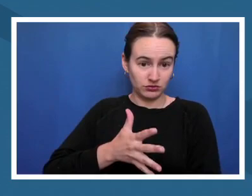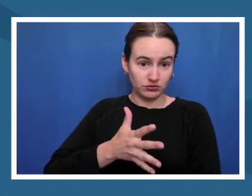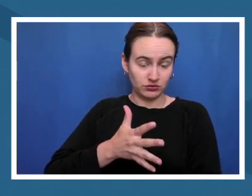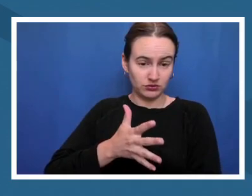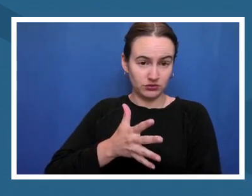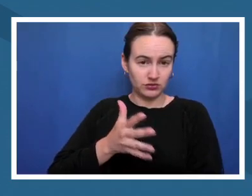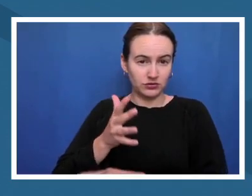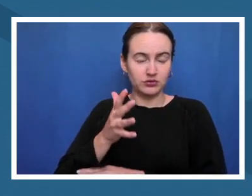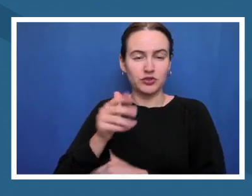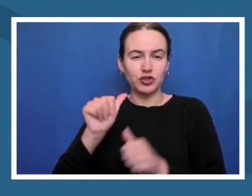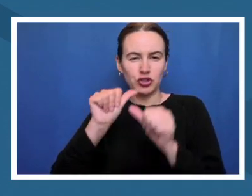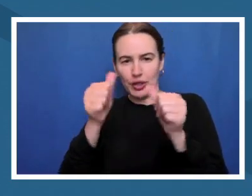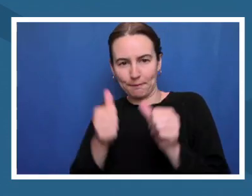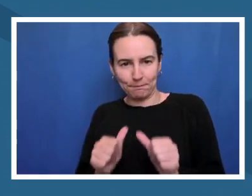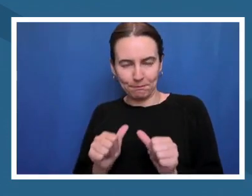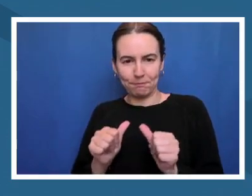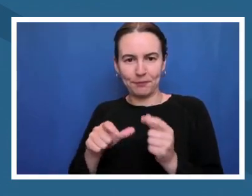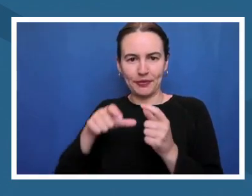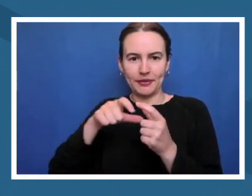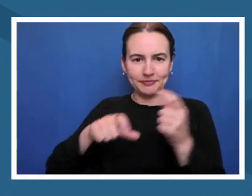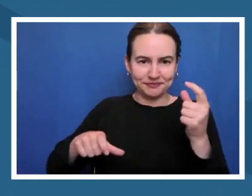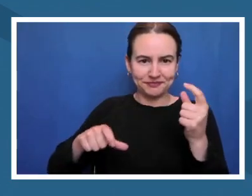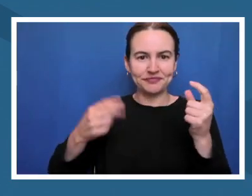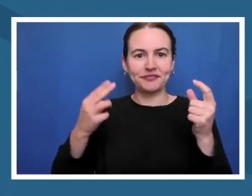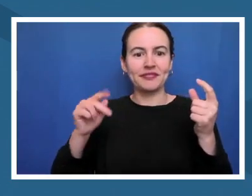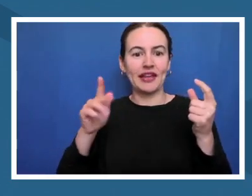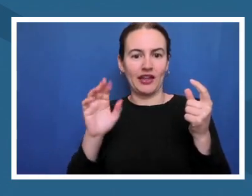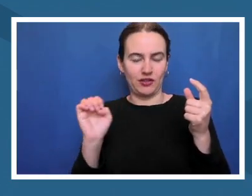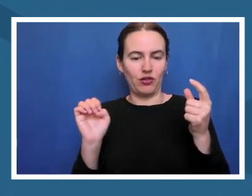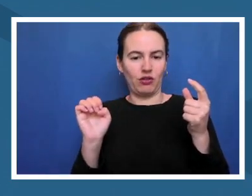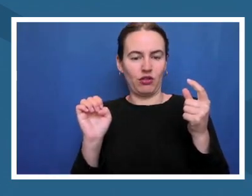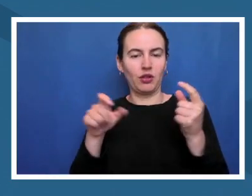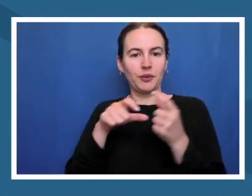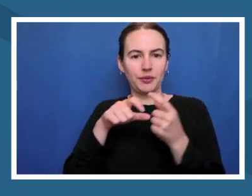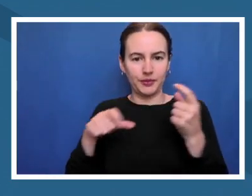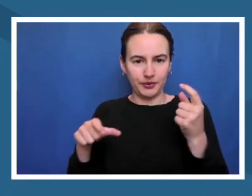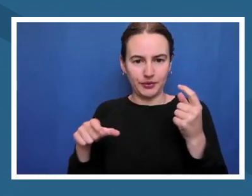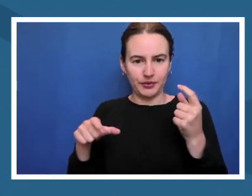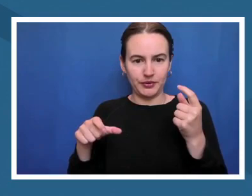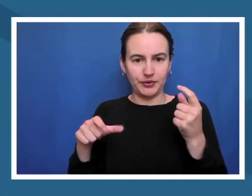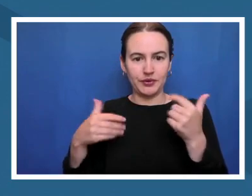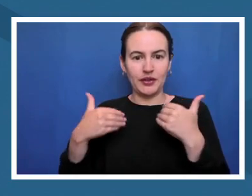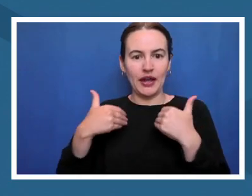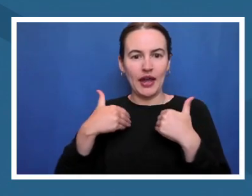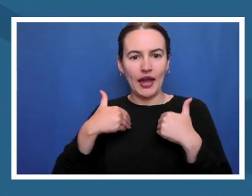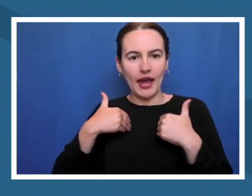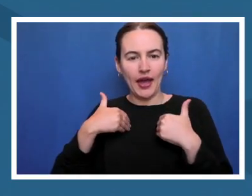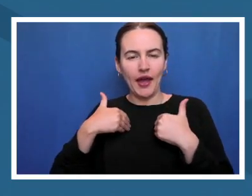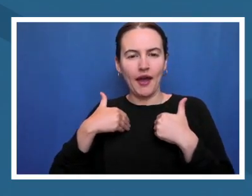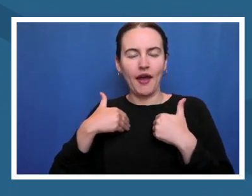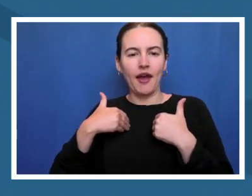into this cylindrical shape and then also put